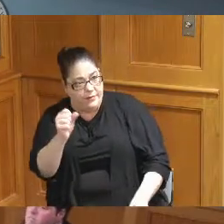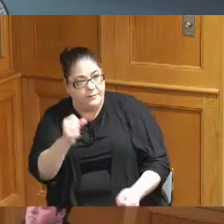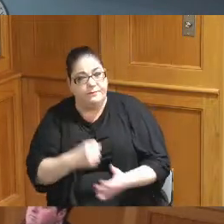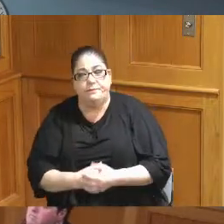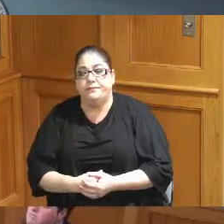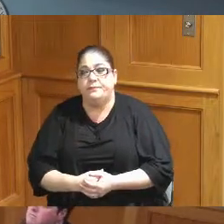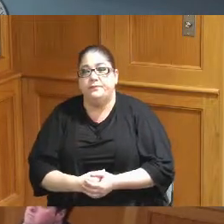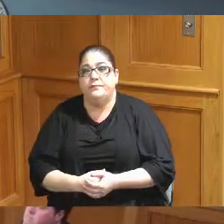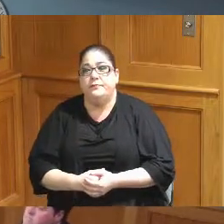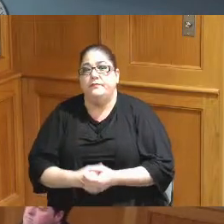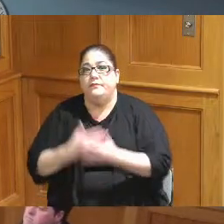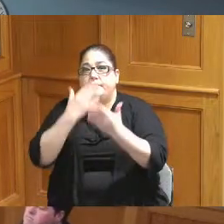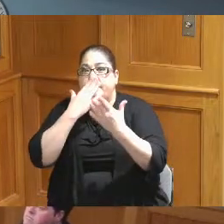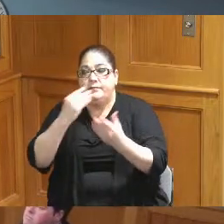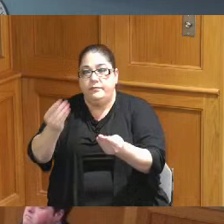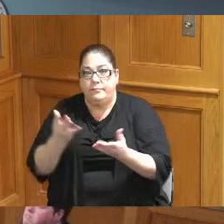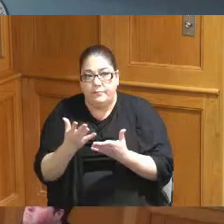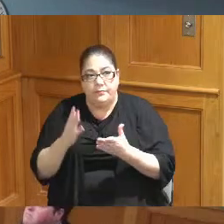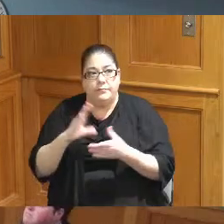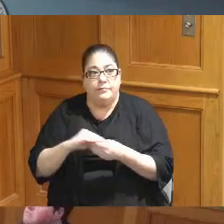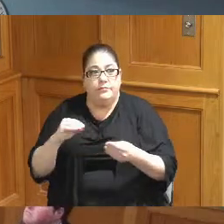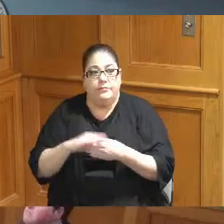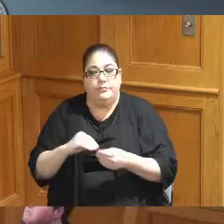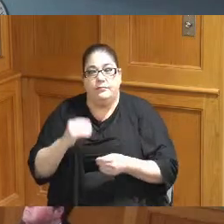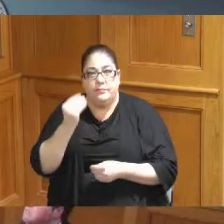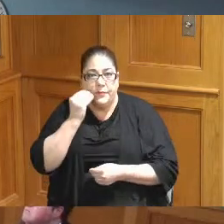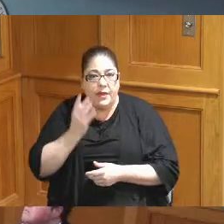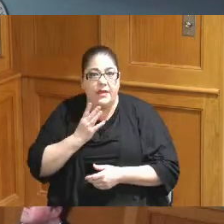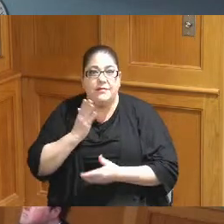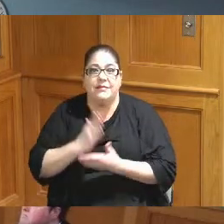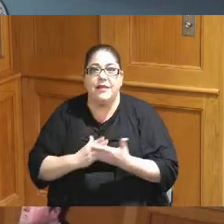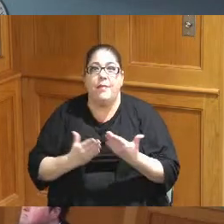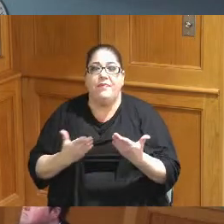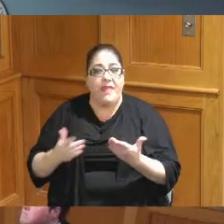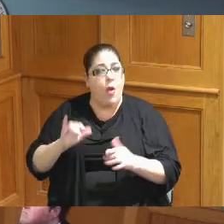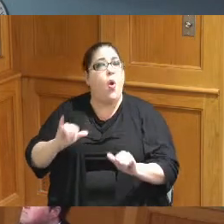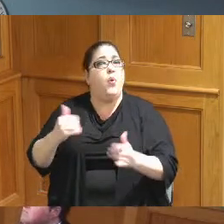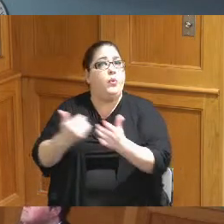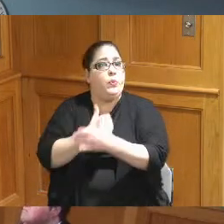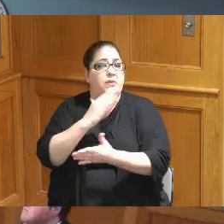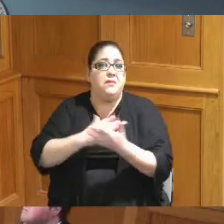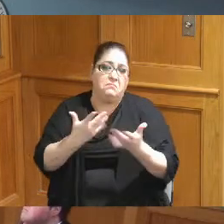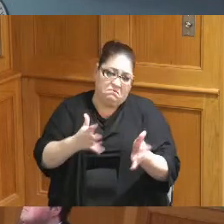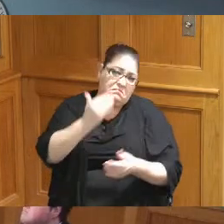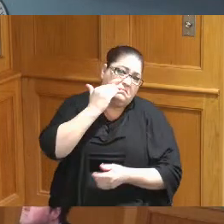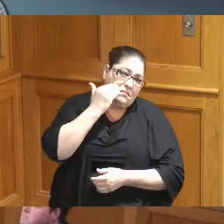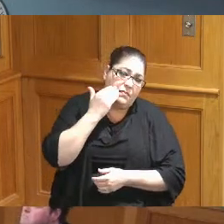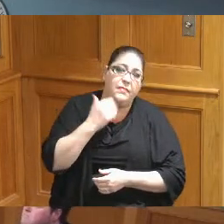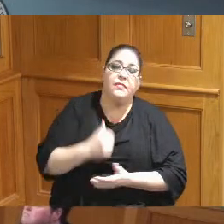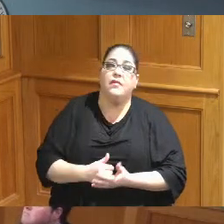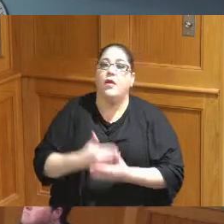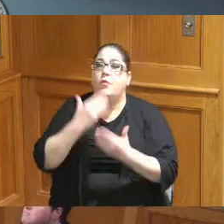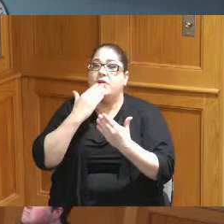that was presented I appreciate that some things I didn't know some I did I also want to thank CMHA